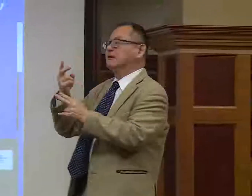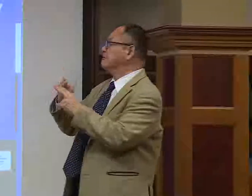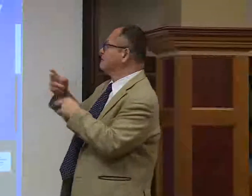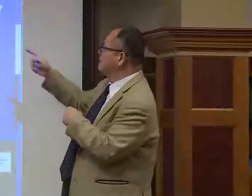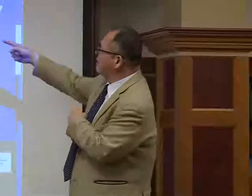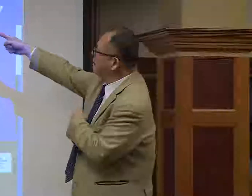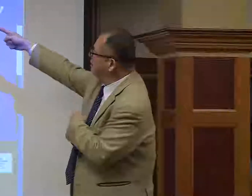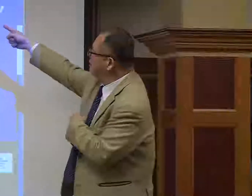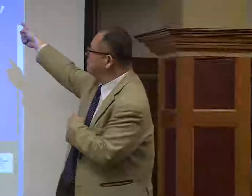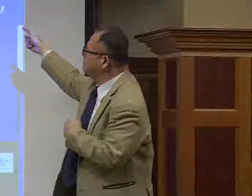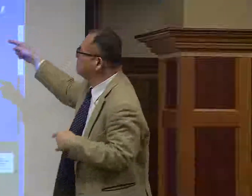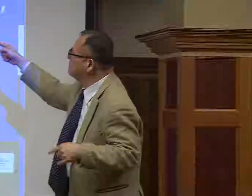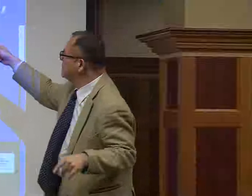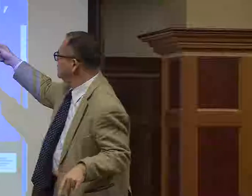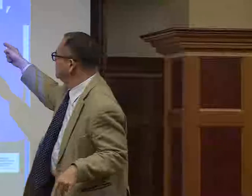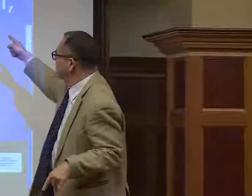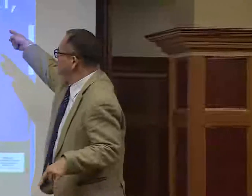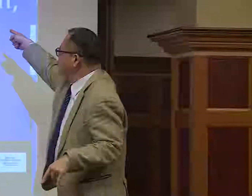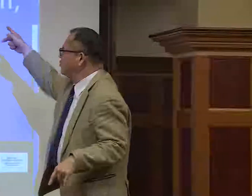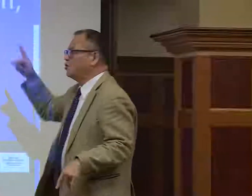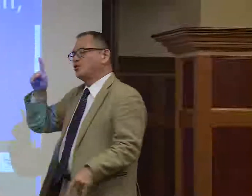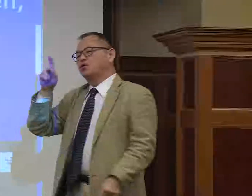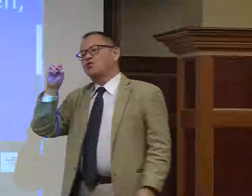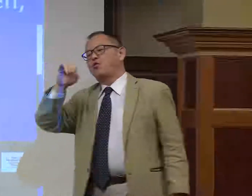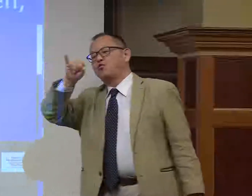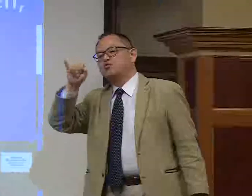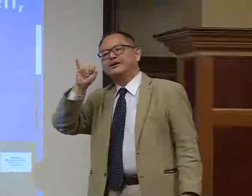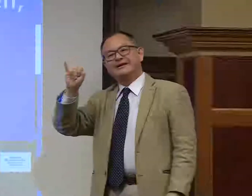in the "Koji-en."